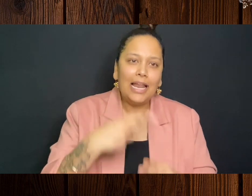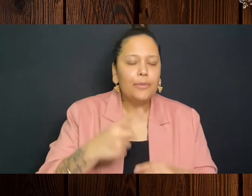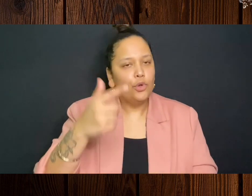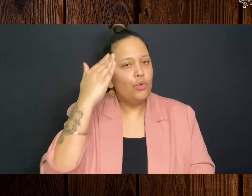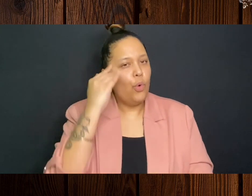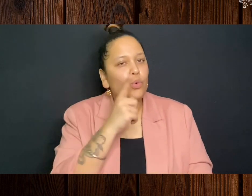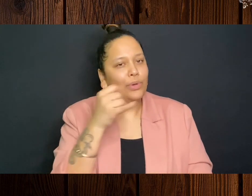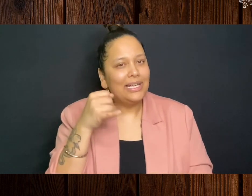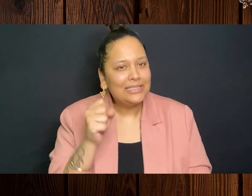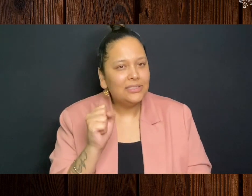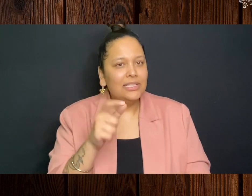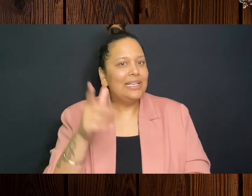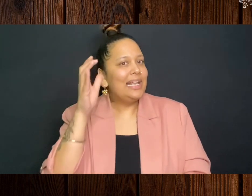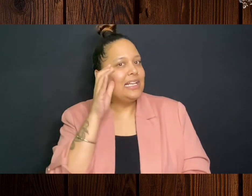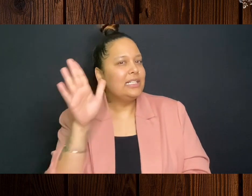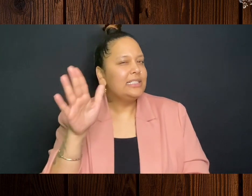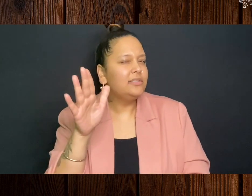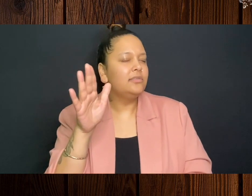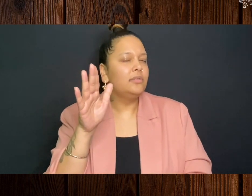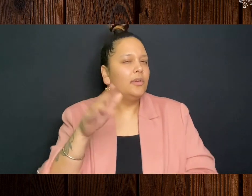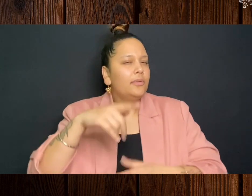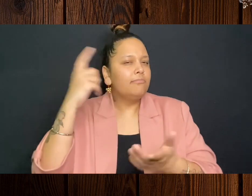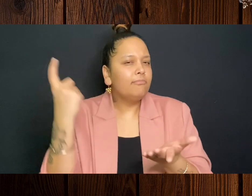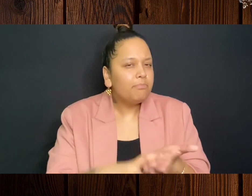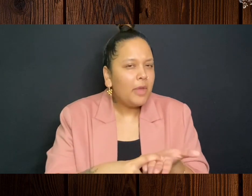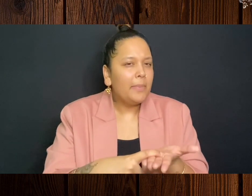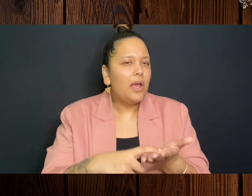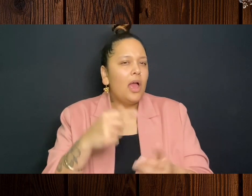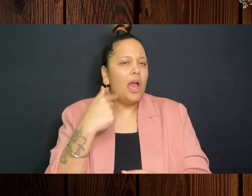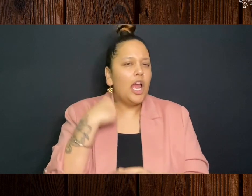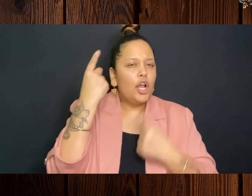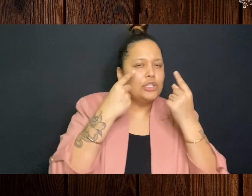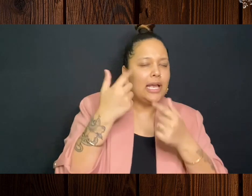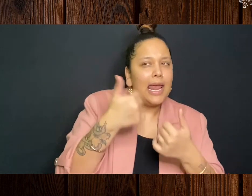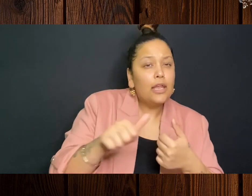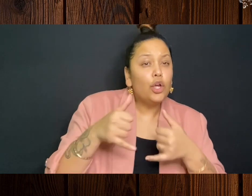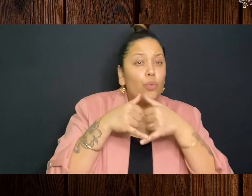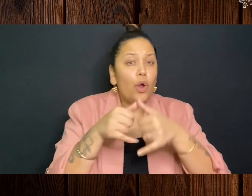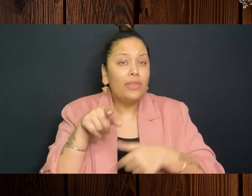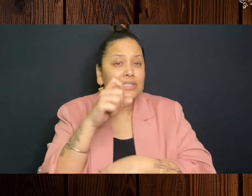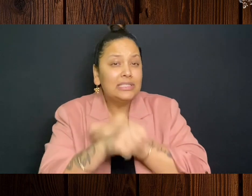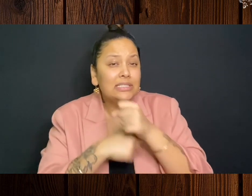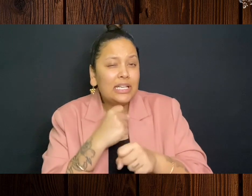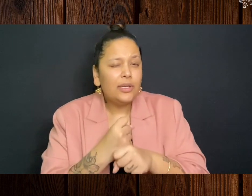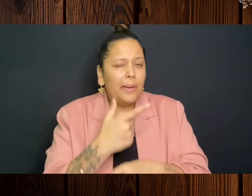listening to his record, I was like, how is this artist also not considered for any awards this year? Because like, the first